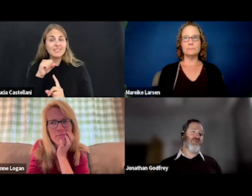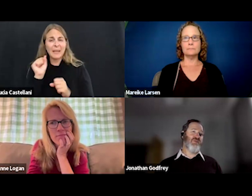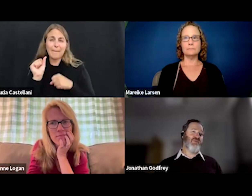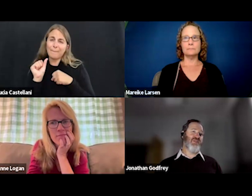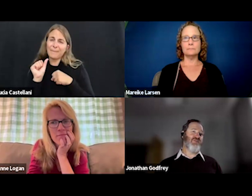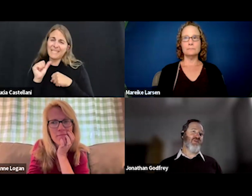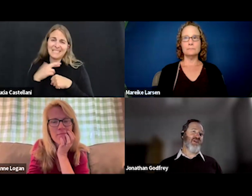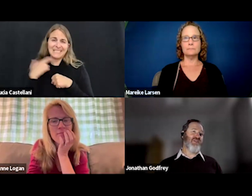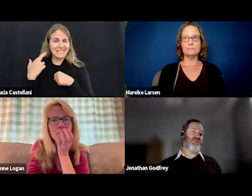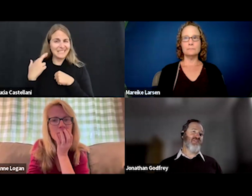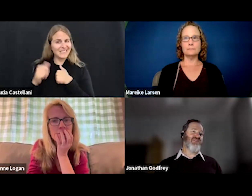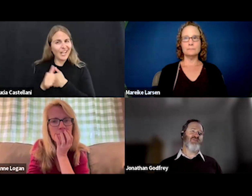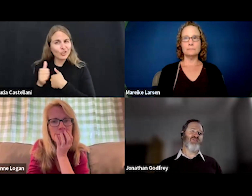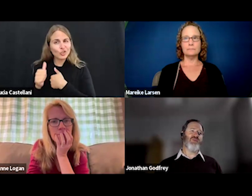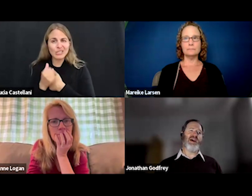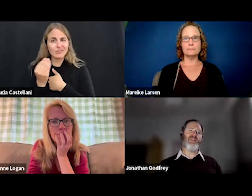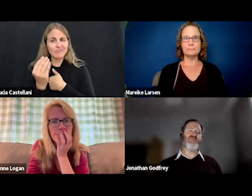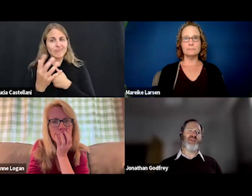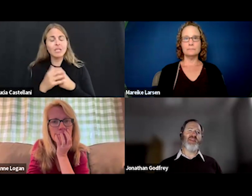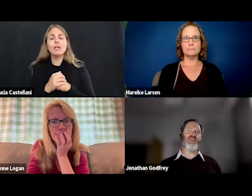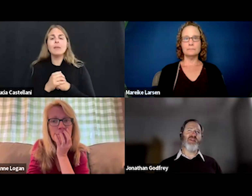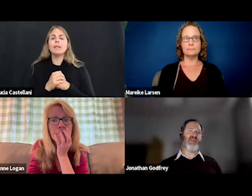The reason why the session was called Ask Me Anything